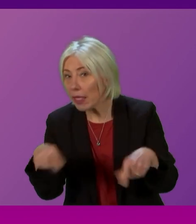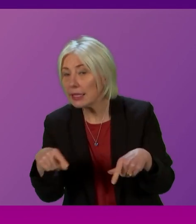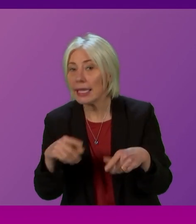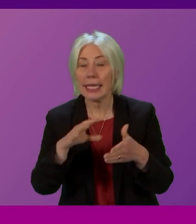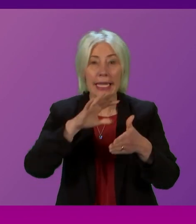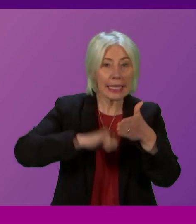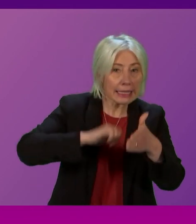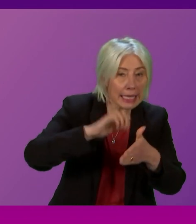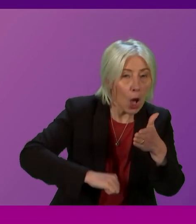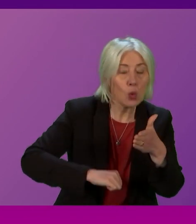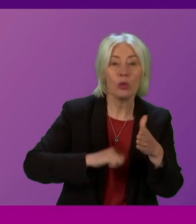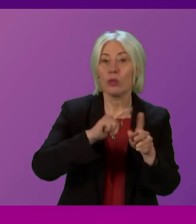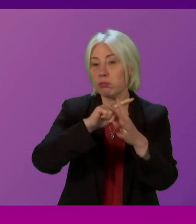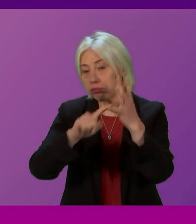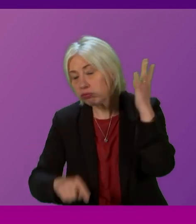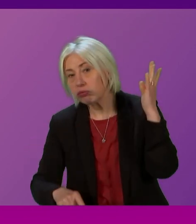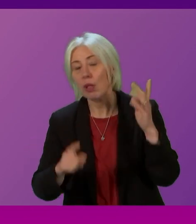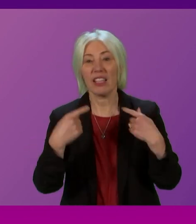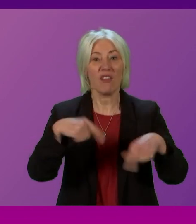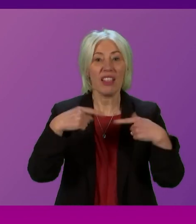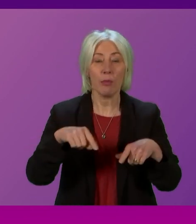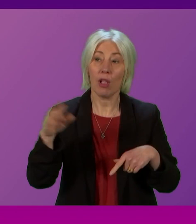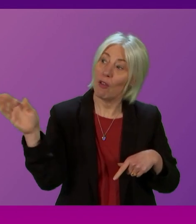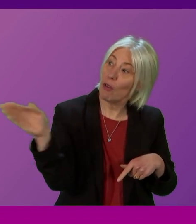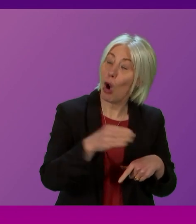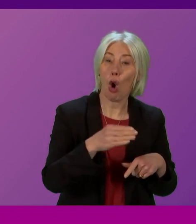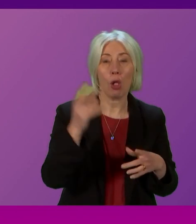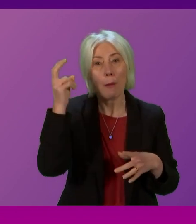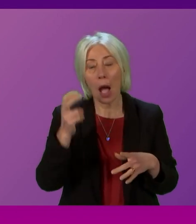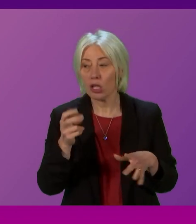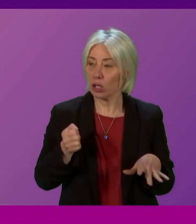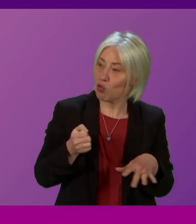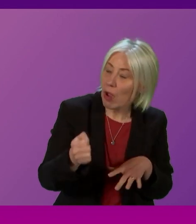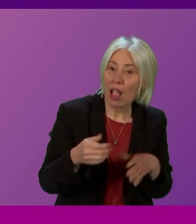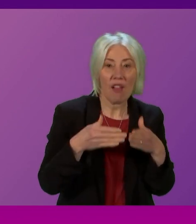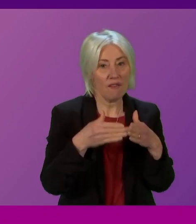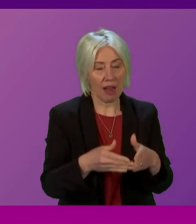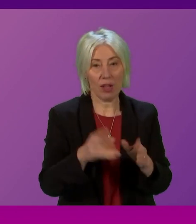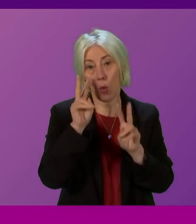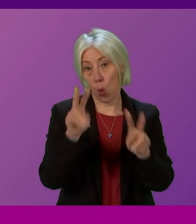concessionary schemes that are available on all modes of transport, which includes bus,